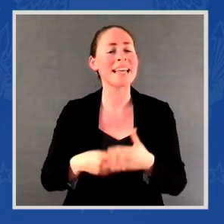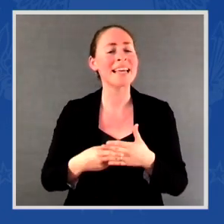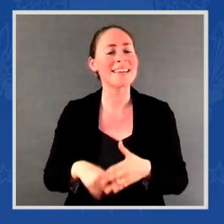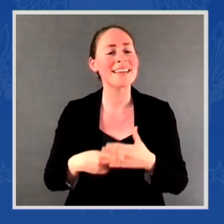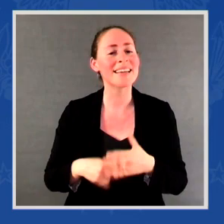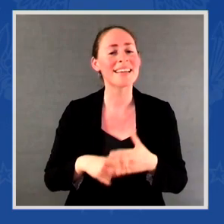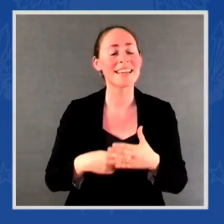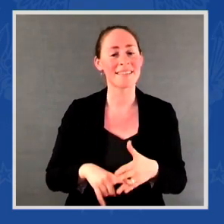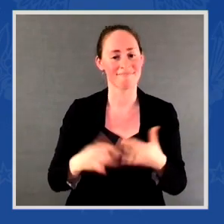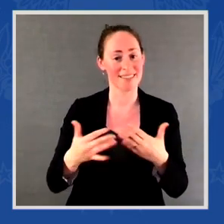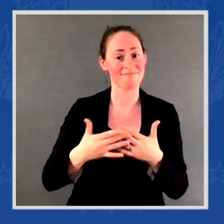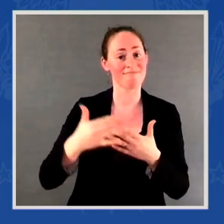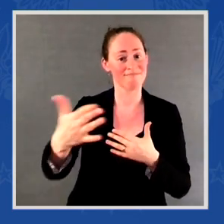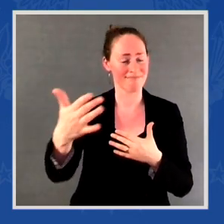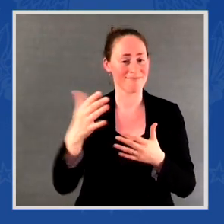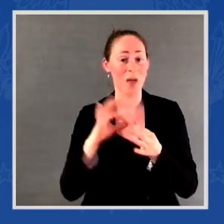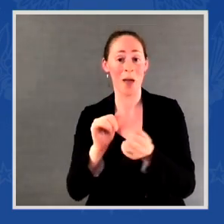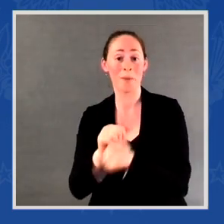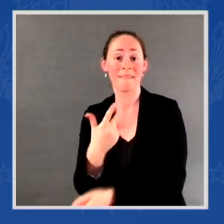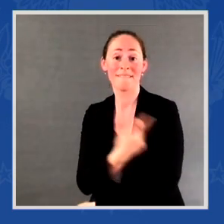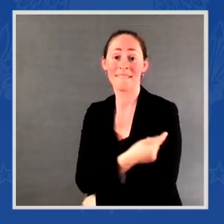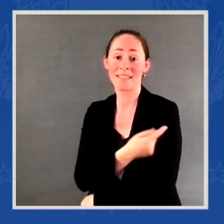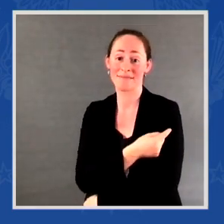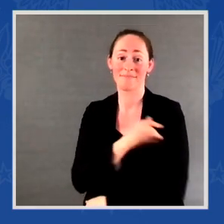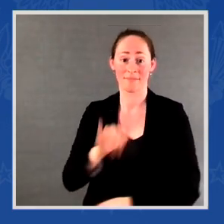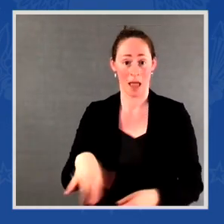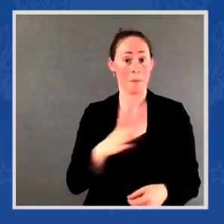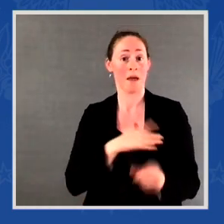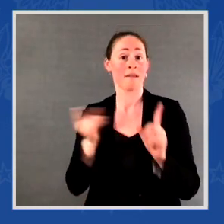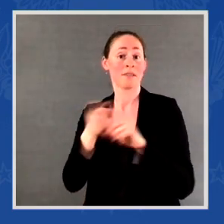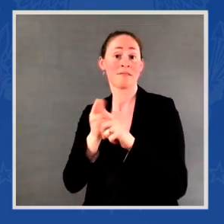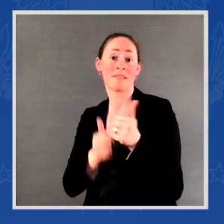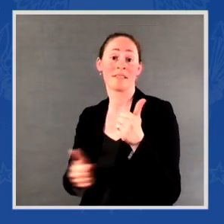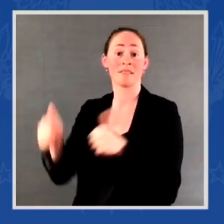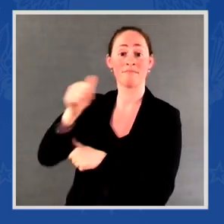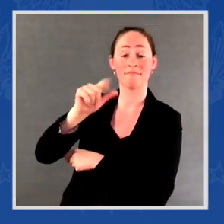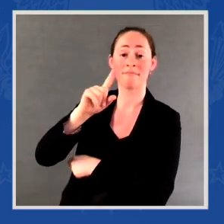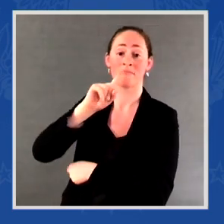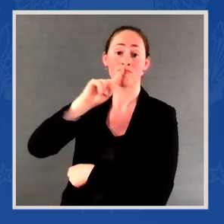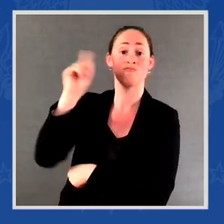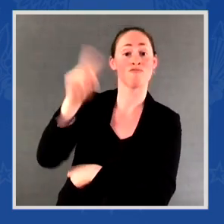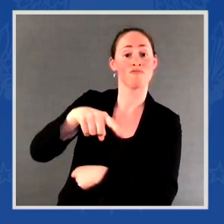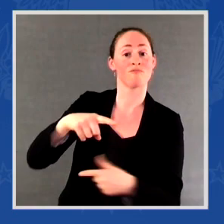The first executive order I signed was insisting that every one of my Cabinet members